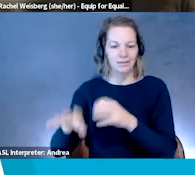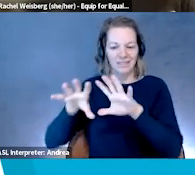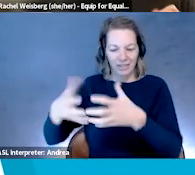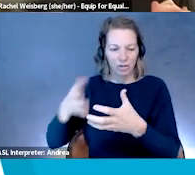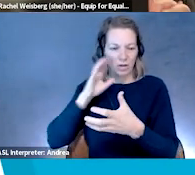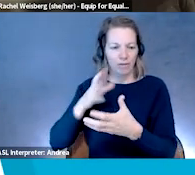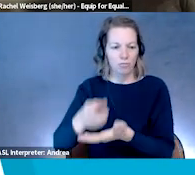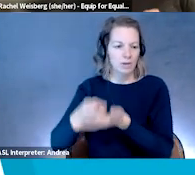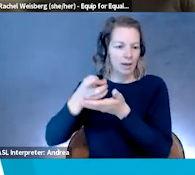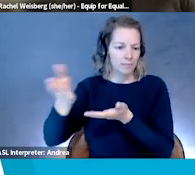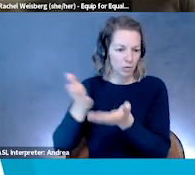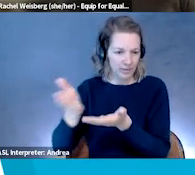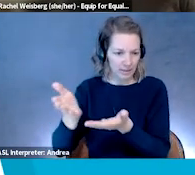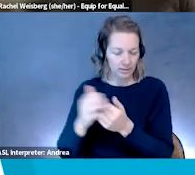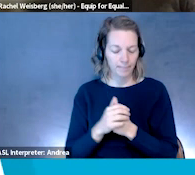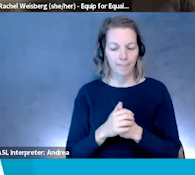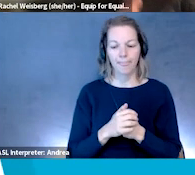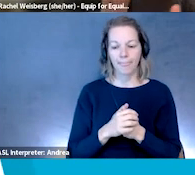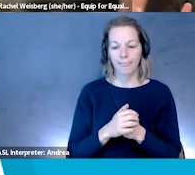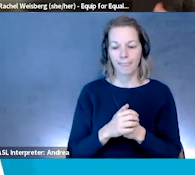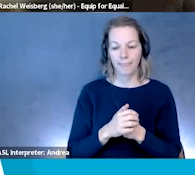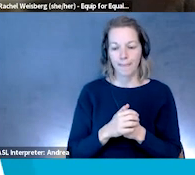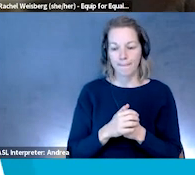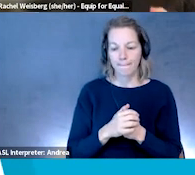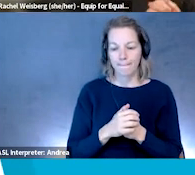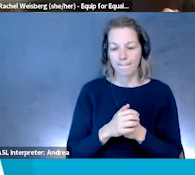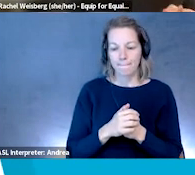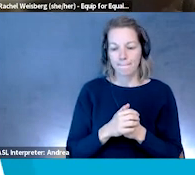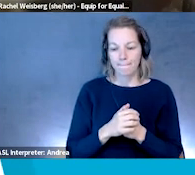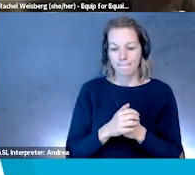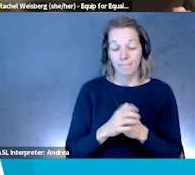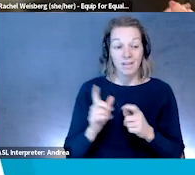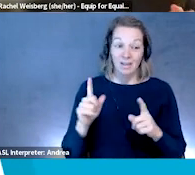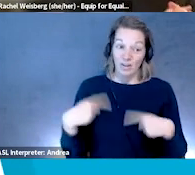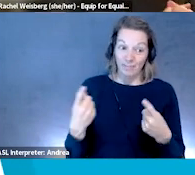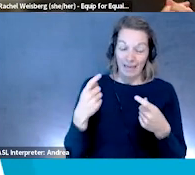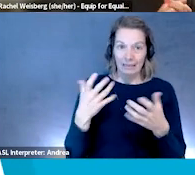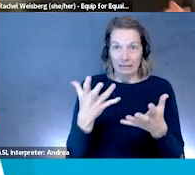NETWORK. FOR MANY YEARS IN ILLINOIS, CAPPED WAS HOUSED WITHIN THE GOVERNMENT, WITHIN THE